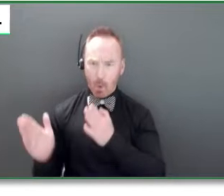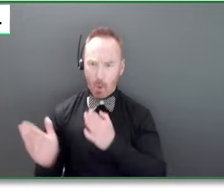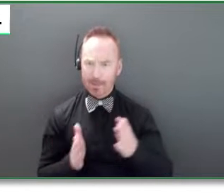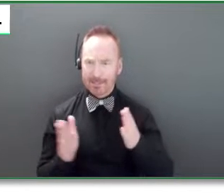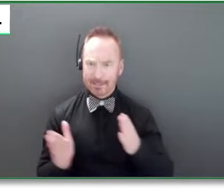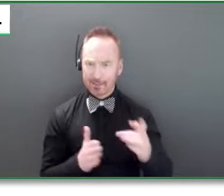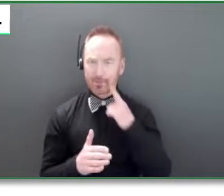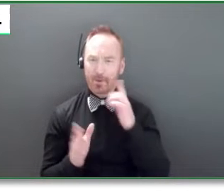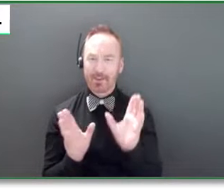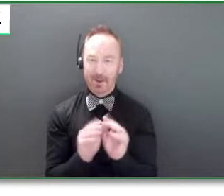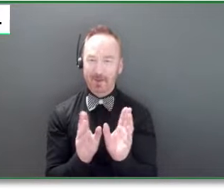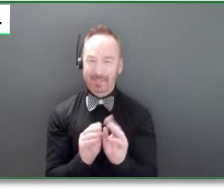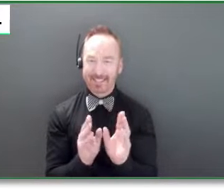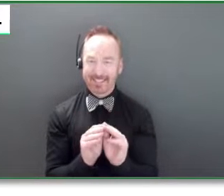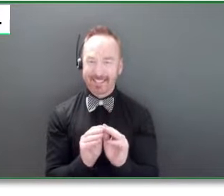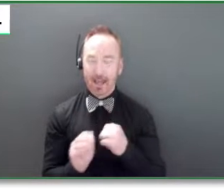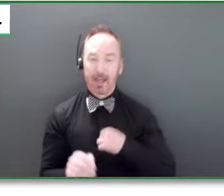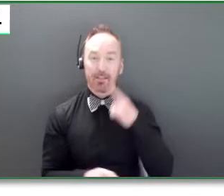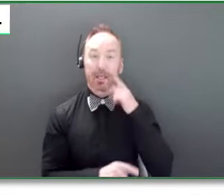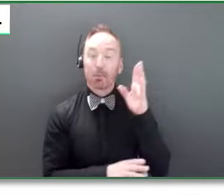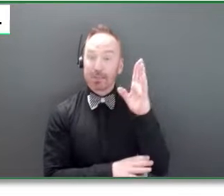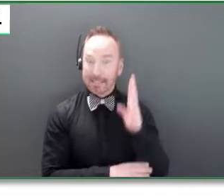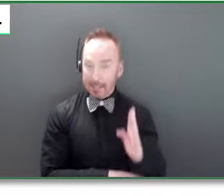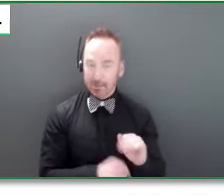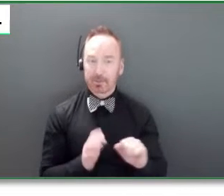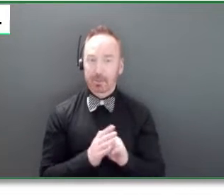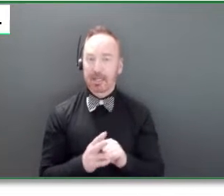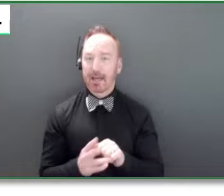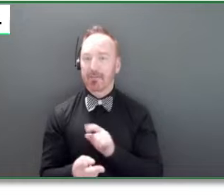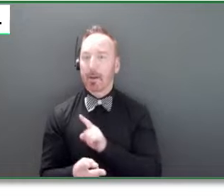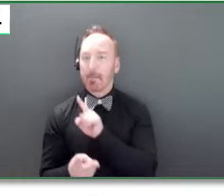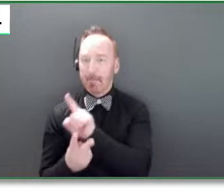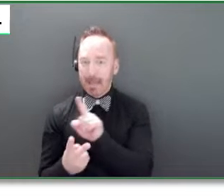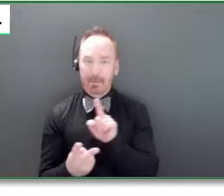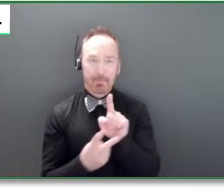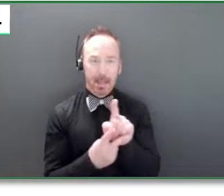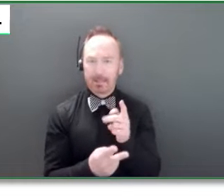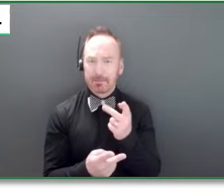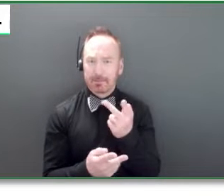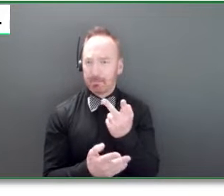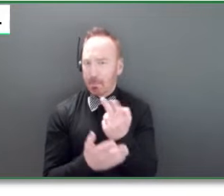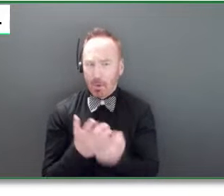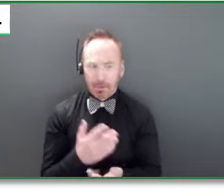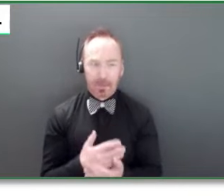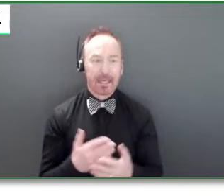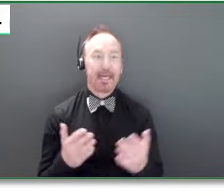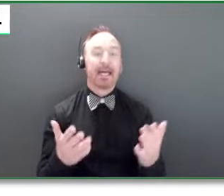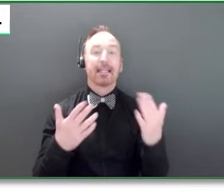have met with one or both of them already. Going down to the second row we have Zeyad who is our